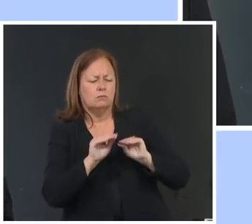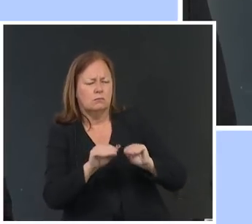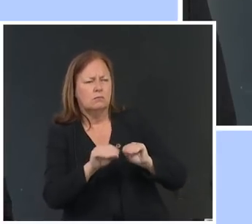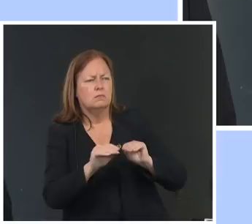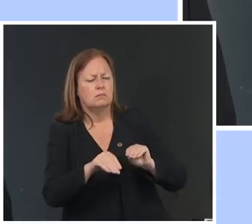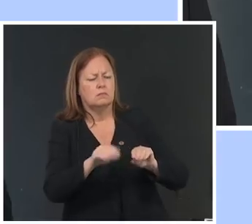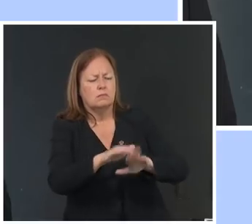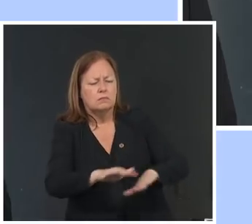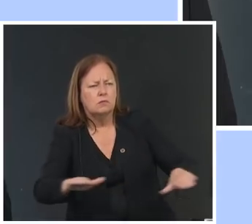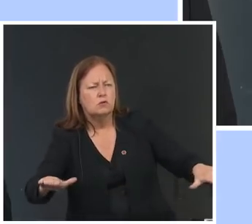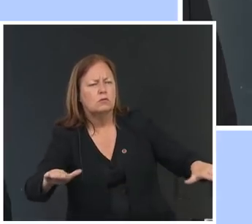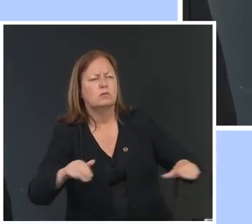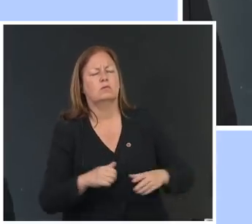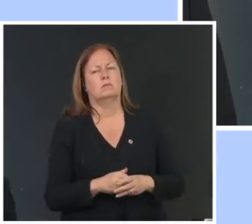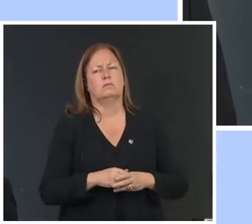But in our language environment, there